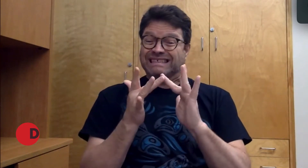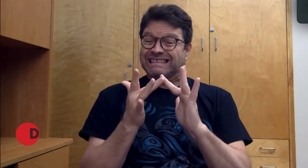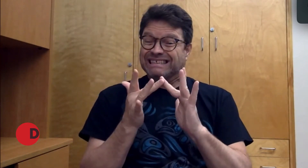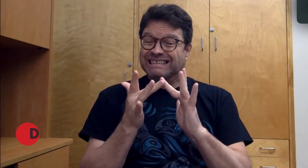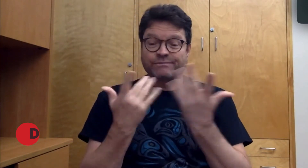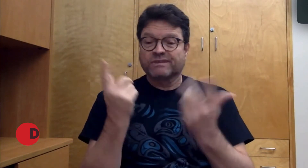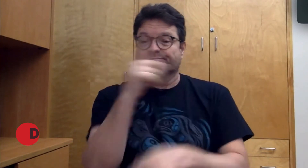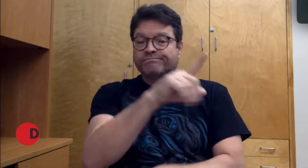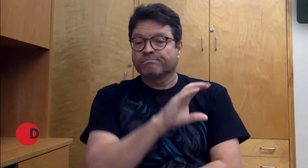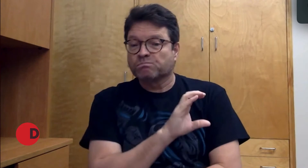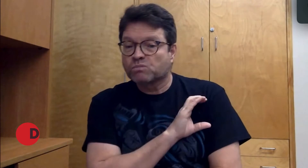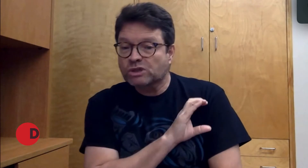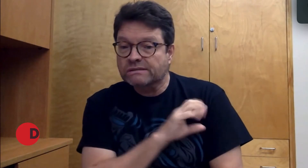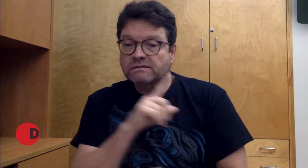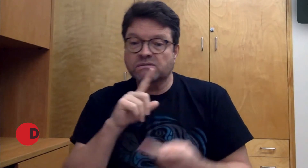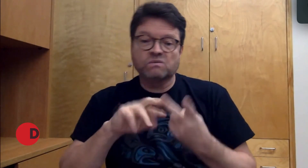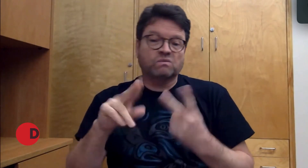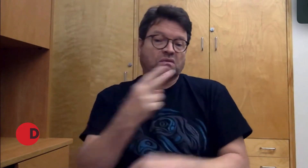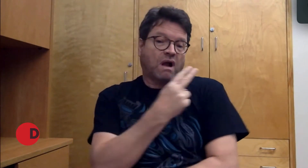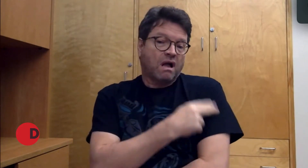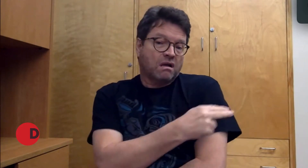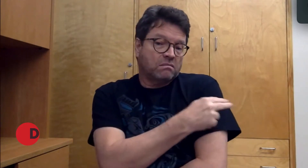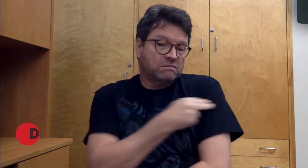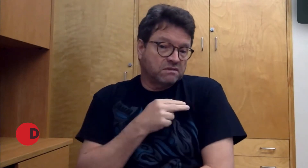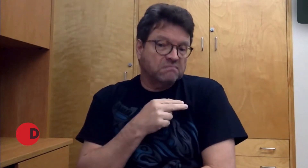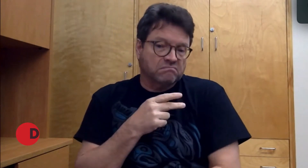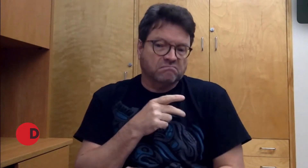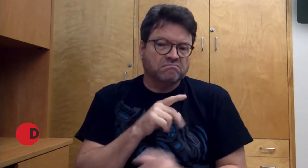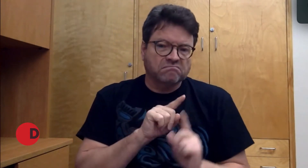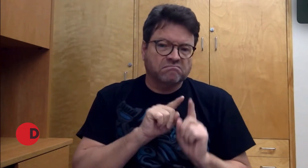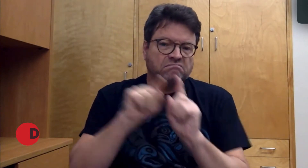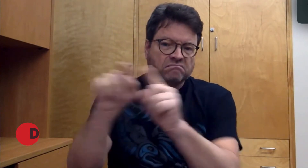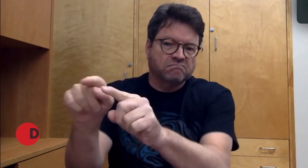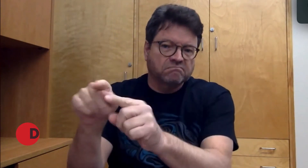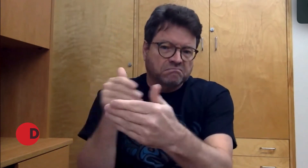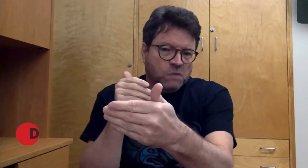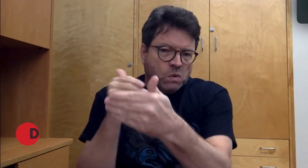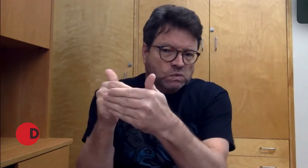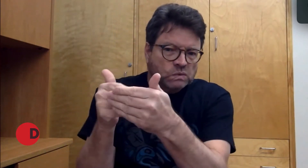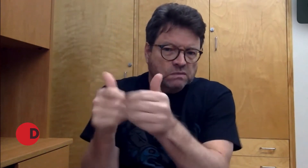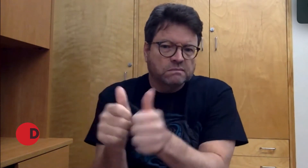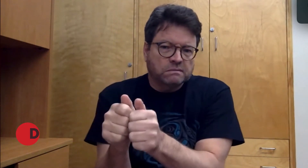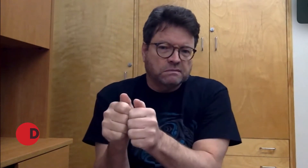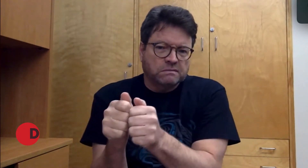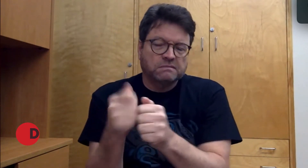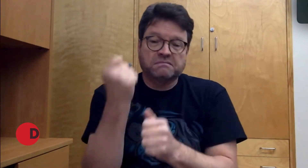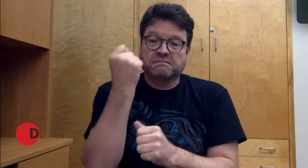If the internet is down, go to the police or hospital to use their wifi -